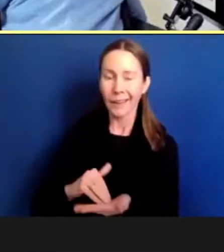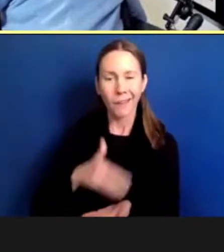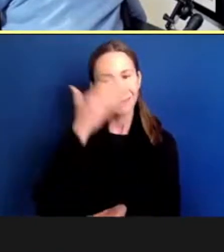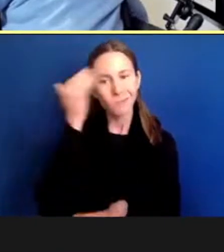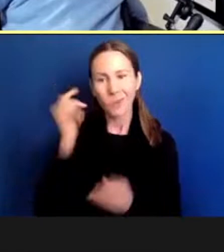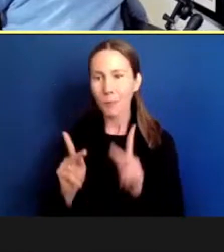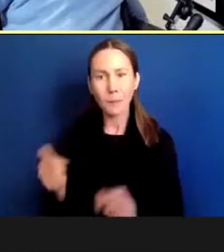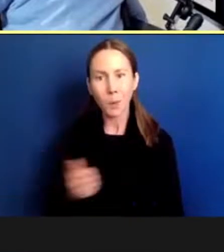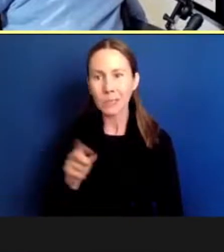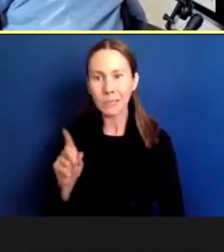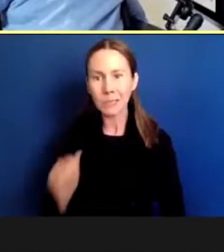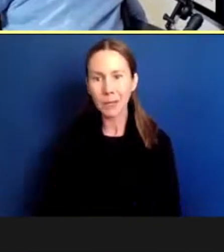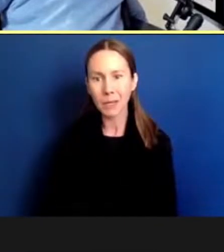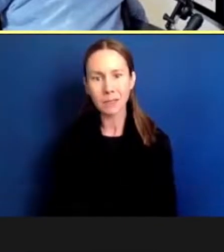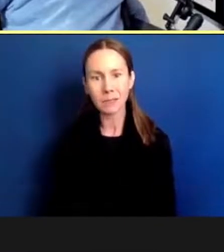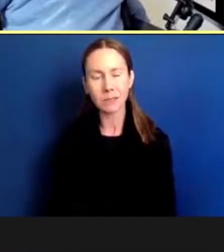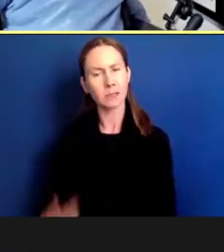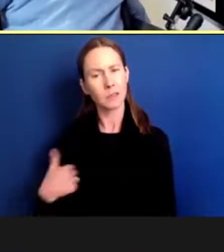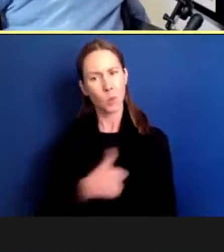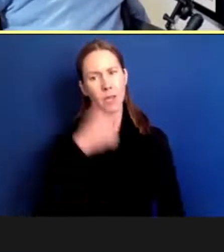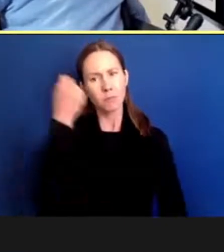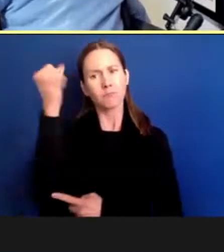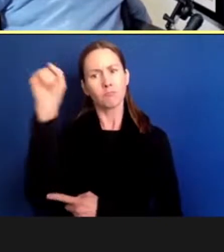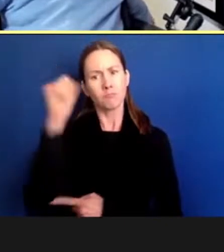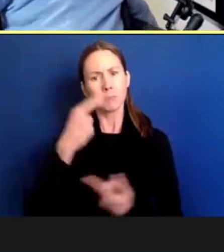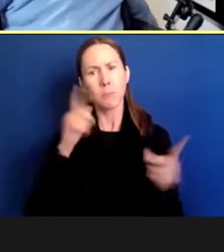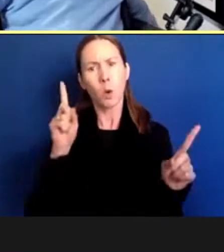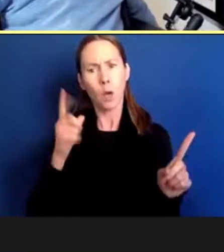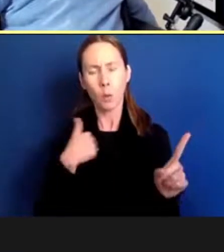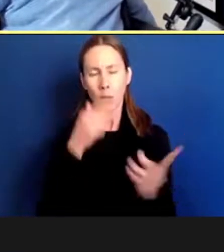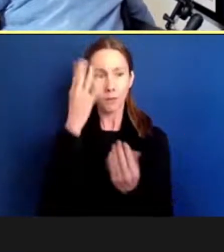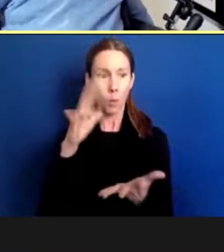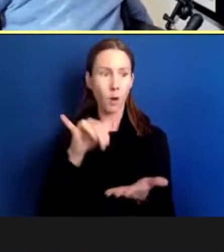We spoke out. We informed the Academy that any discussion of